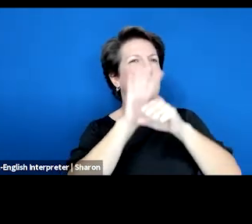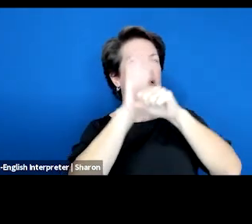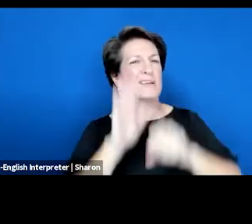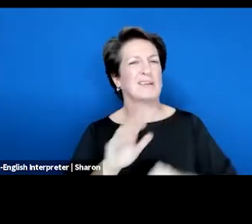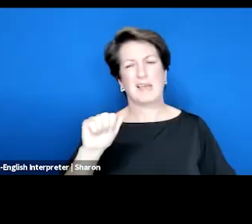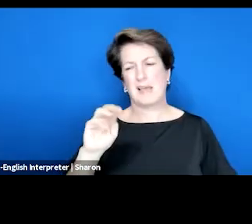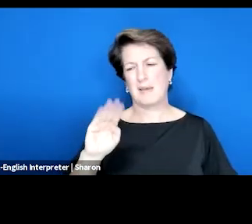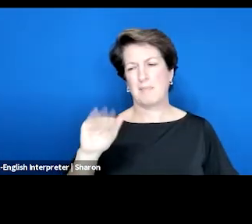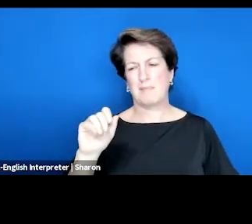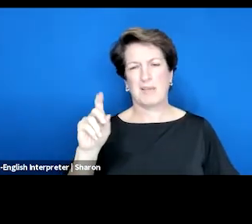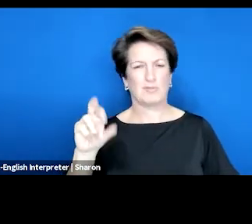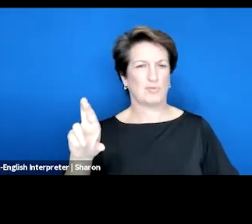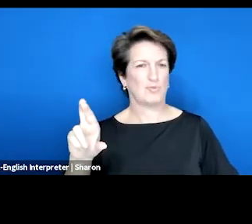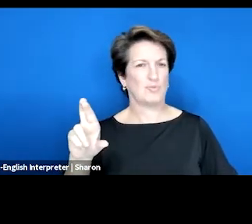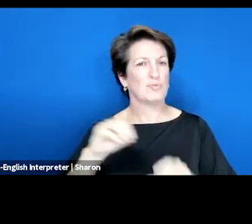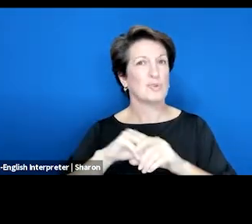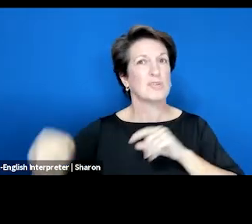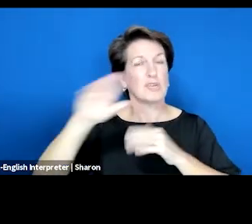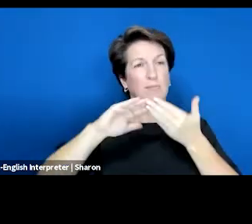whoever just put us forward a slide here. I wanted to speak a little bit about the need